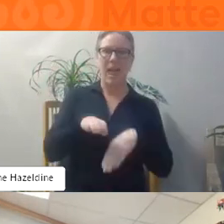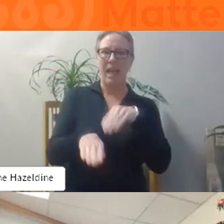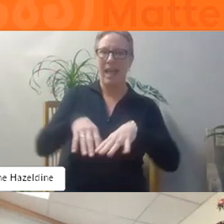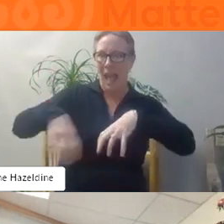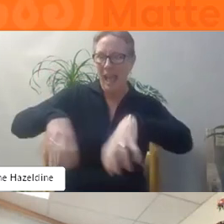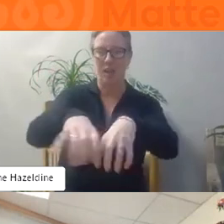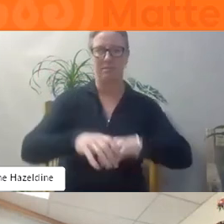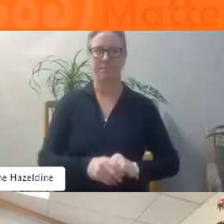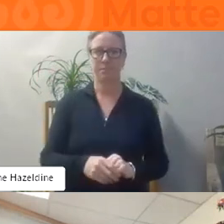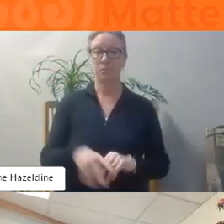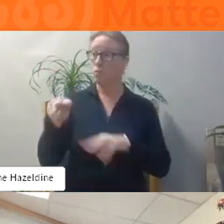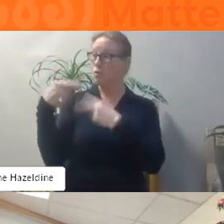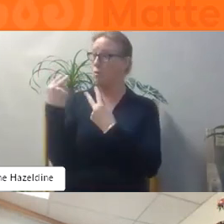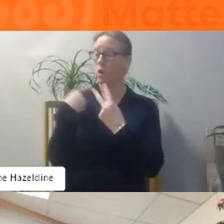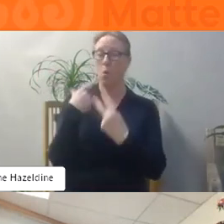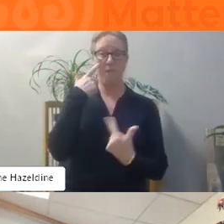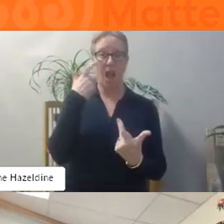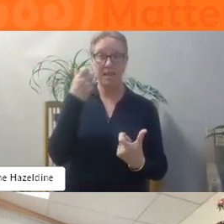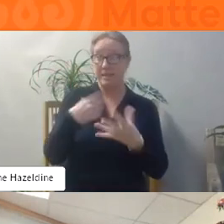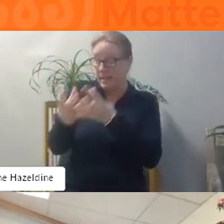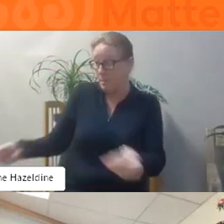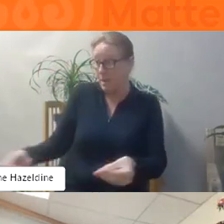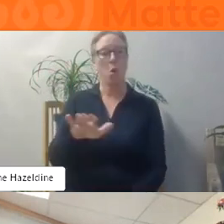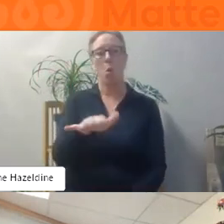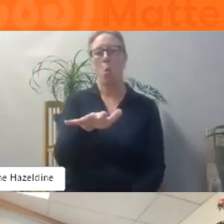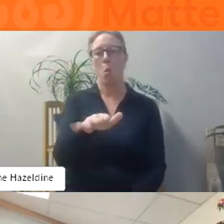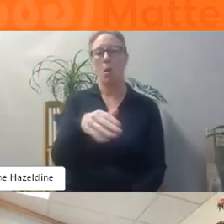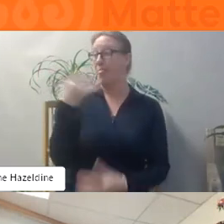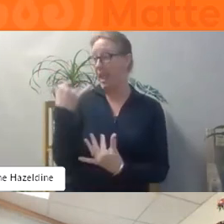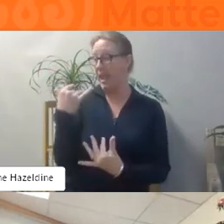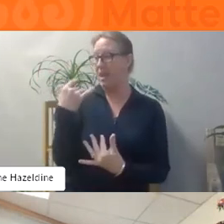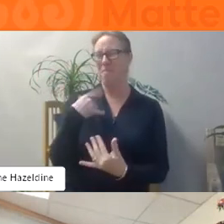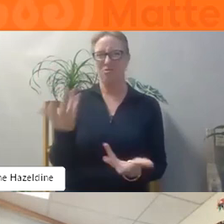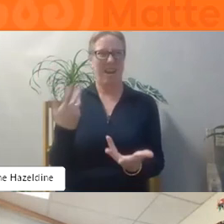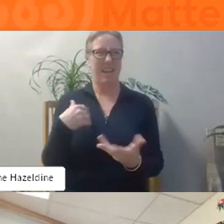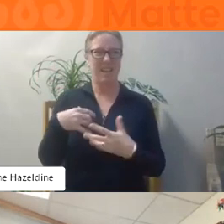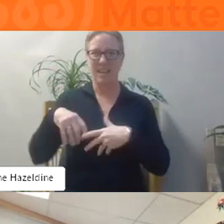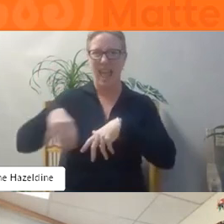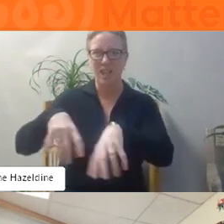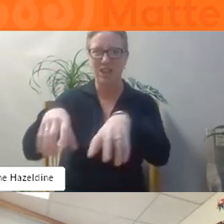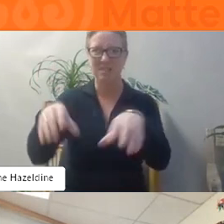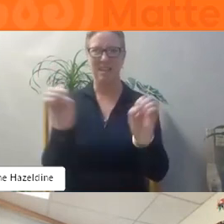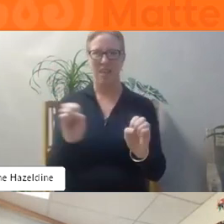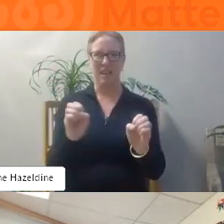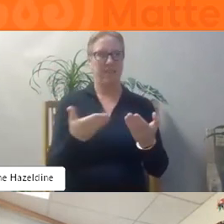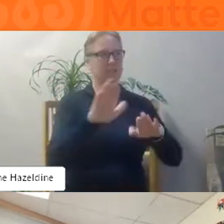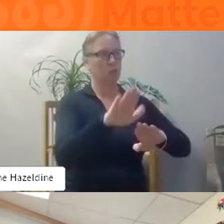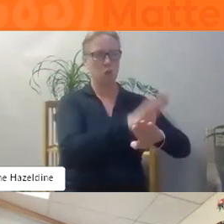review findings haven't disappeared, they're still there, but just no-one is acting on them, and this is New Zealand's want. We make great